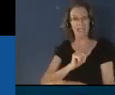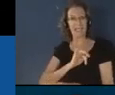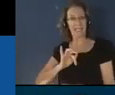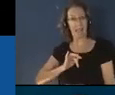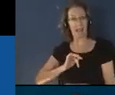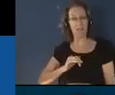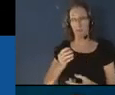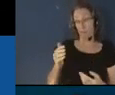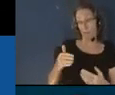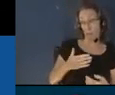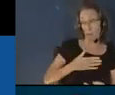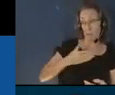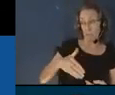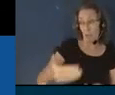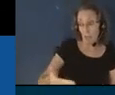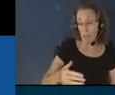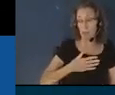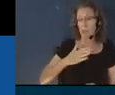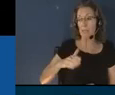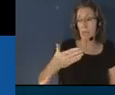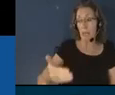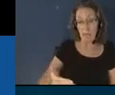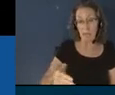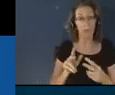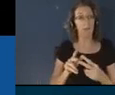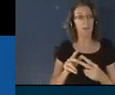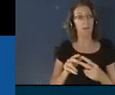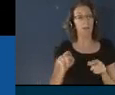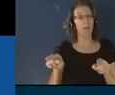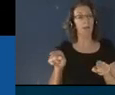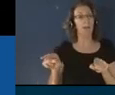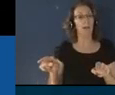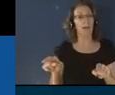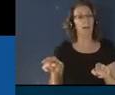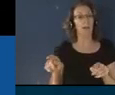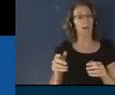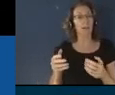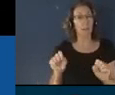know go to the next slide please. That keeps makes it easier for people to follow your presentation.